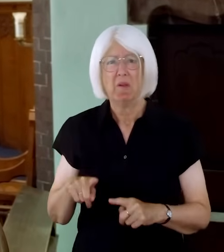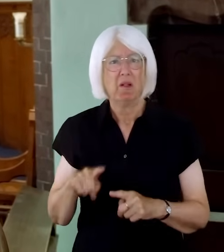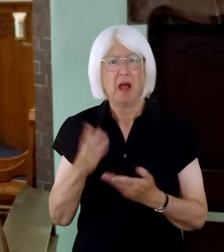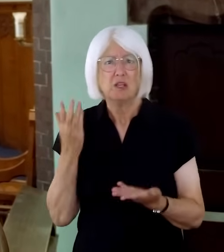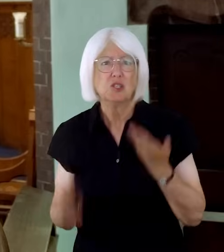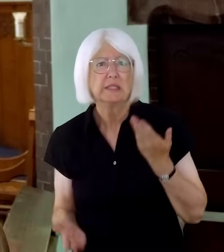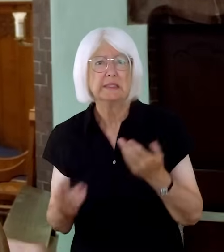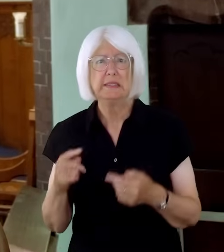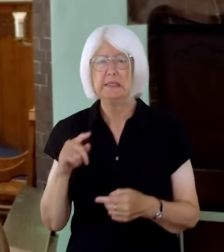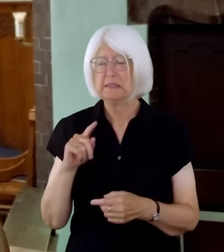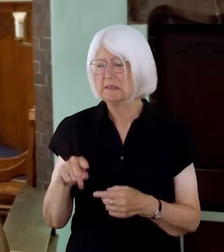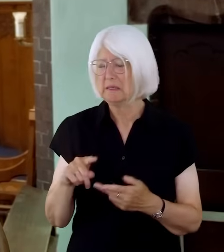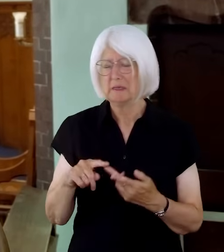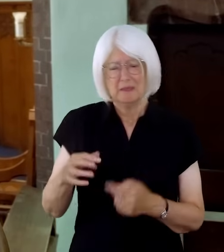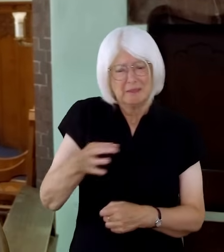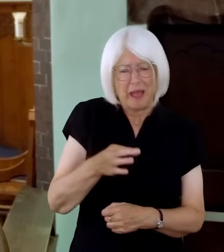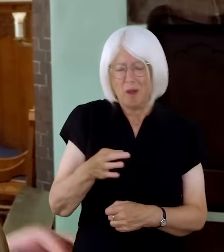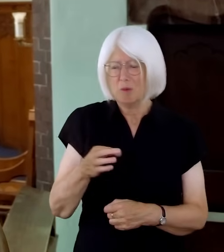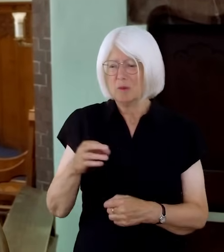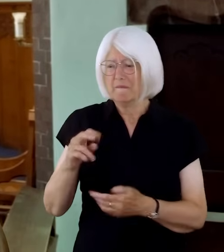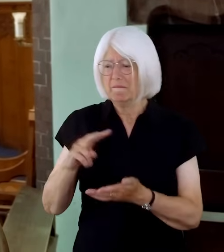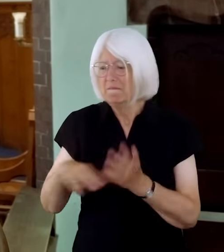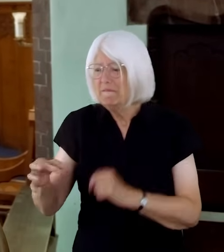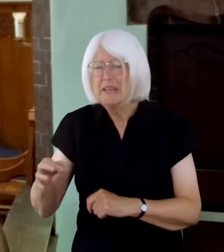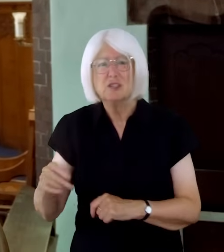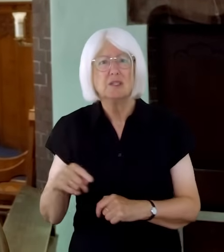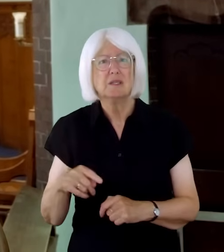in our local towns, villages, or cities.